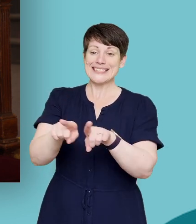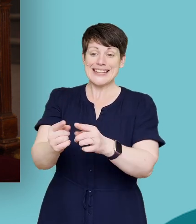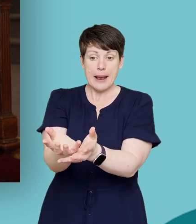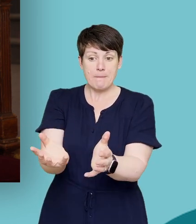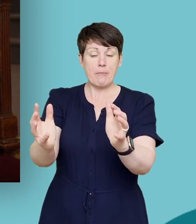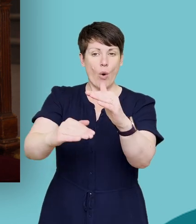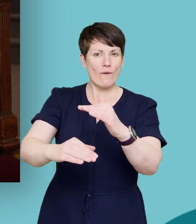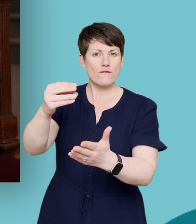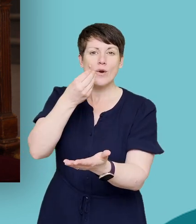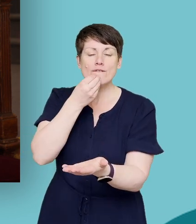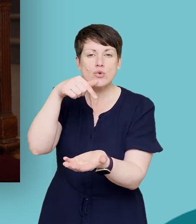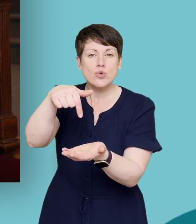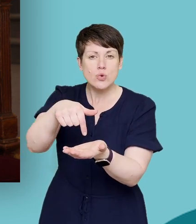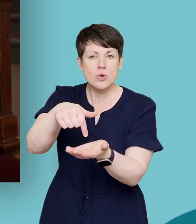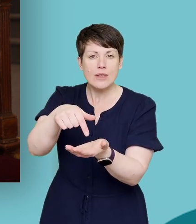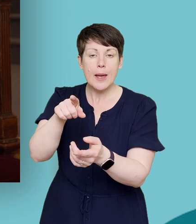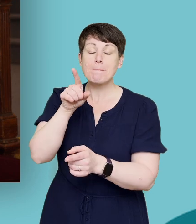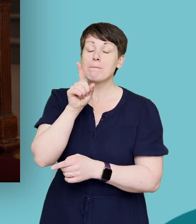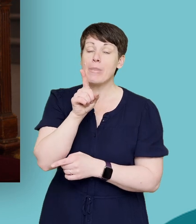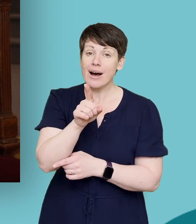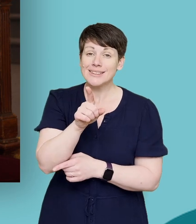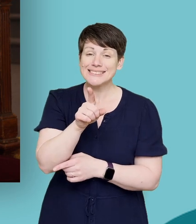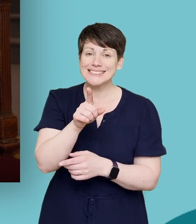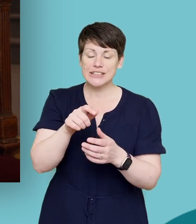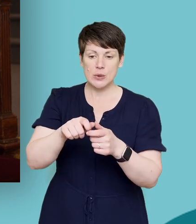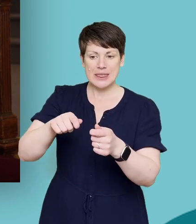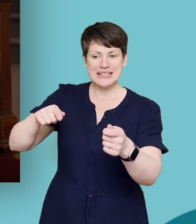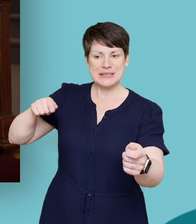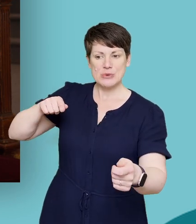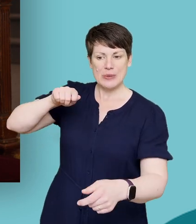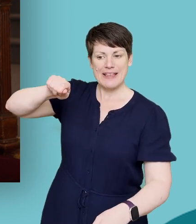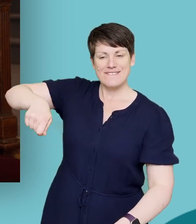in the middle, and the people are now using their spoons